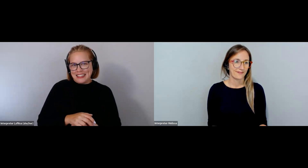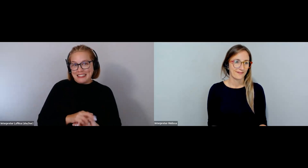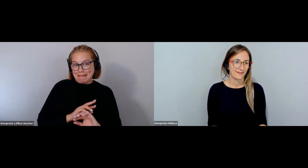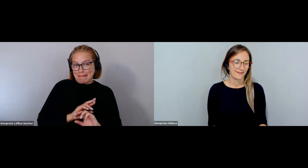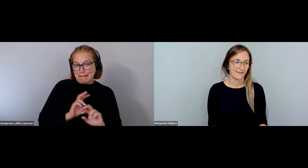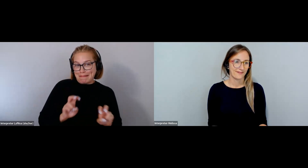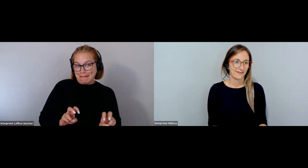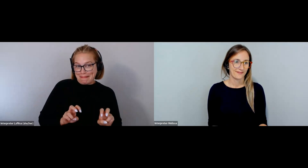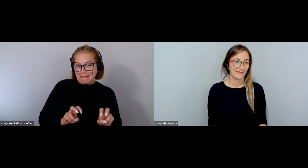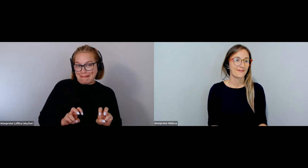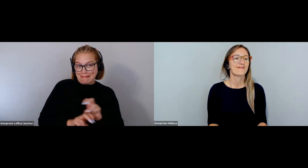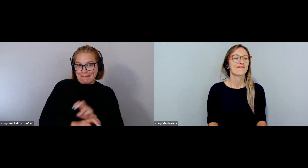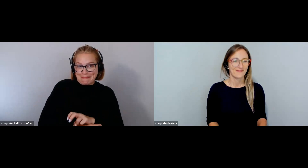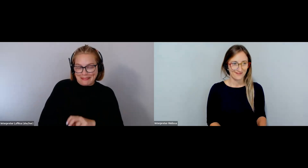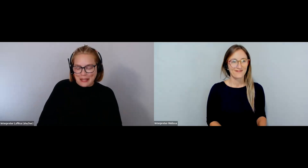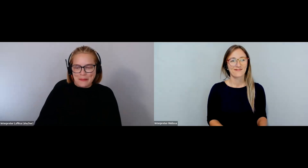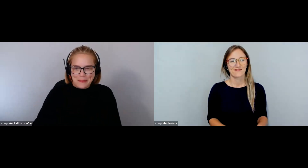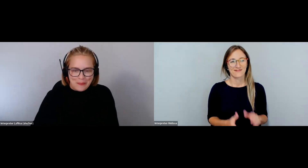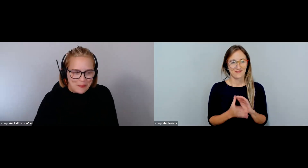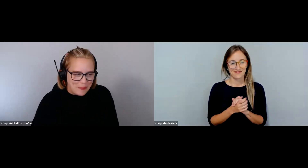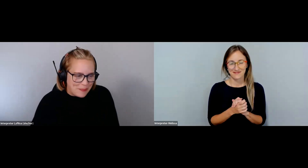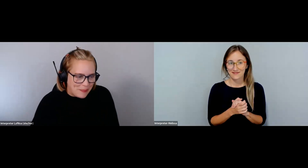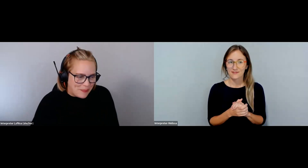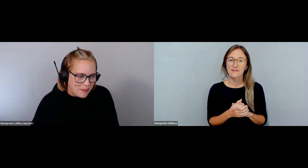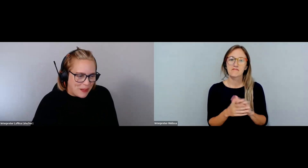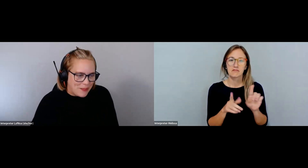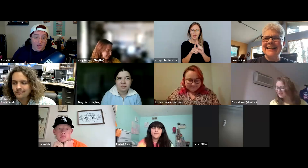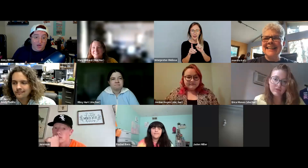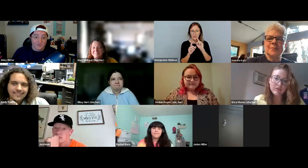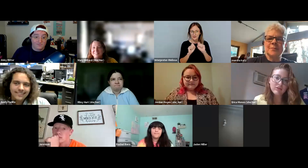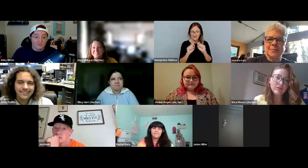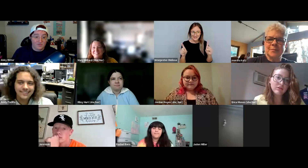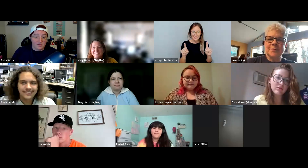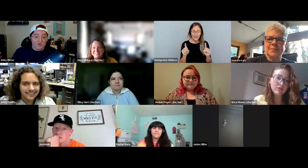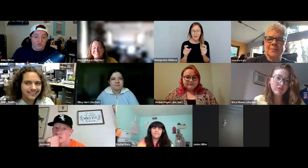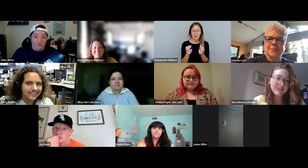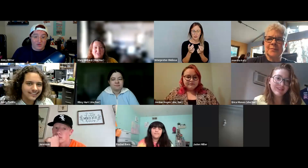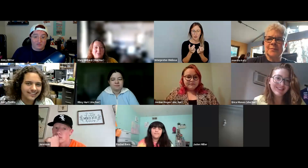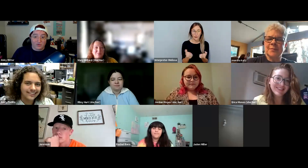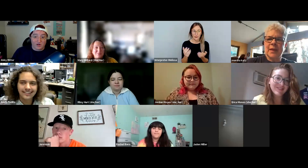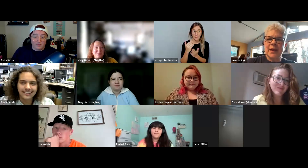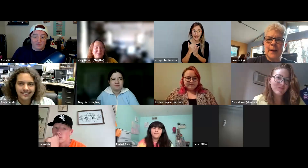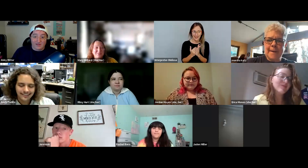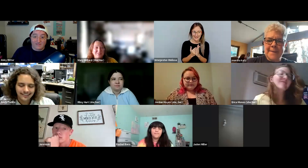if Mary had not done so. All that being said our we will be sending out